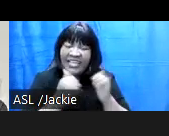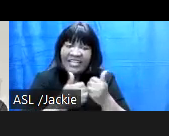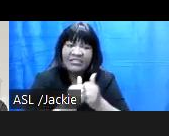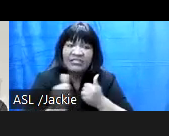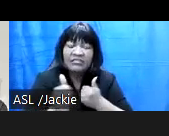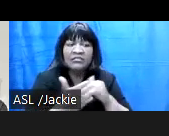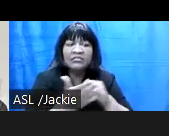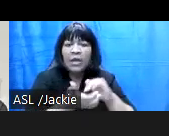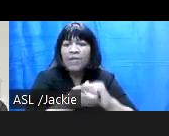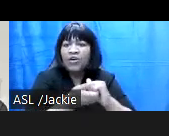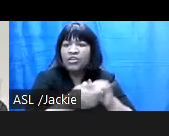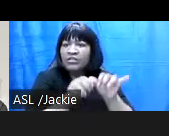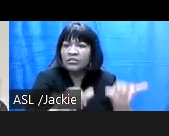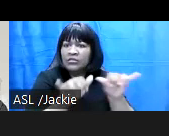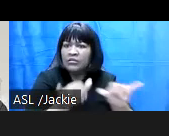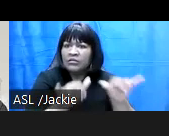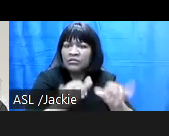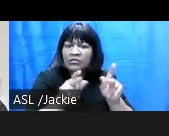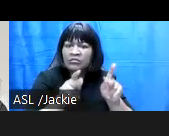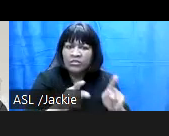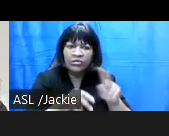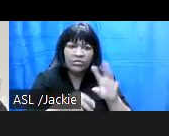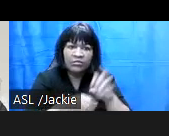partnering with the same individuals on work groups and participation in